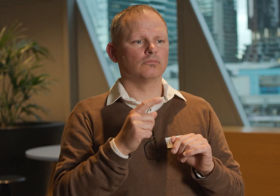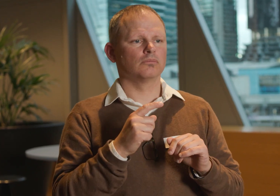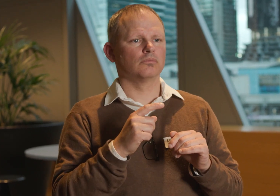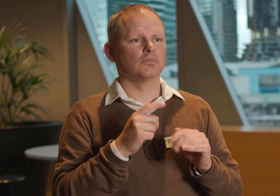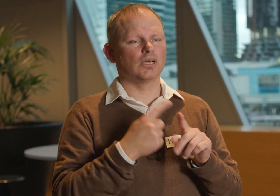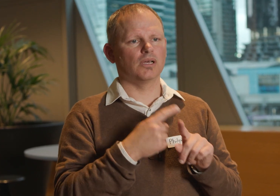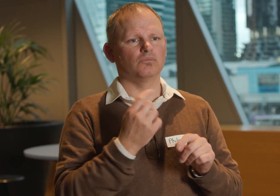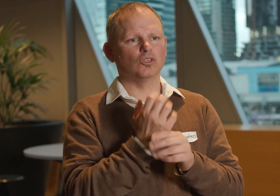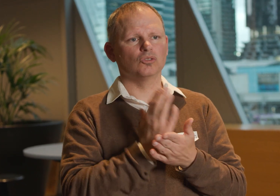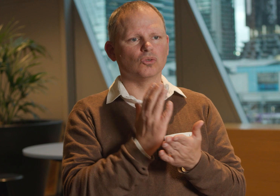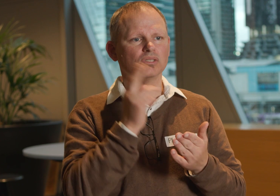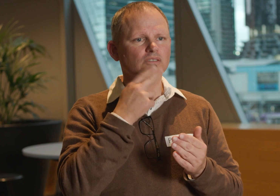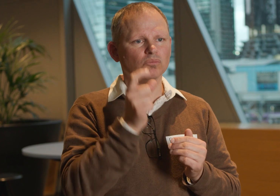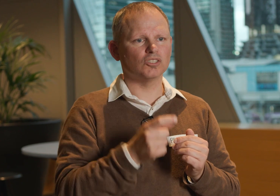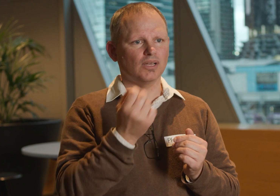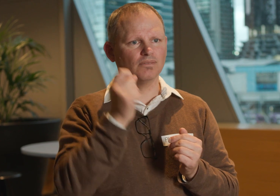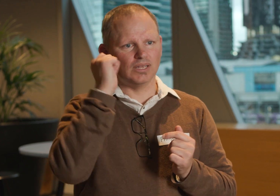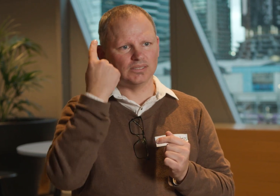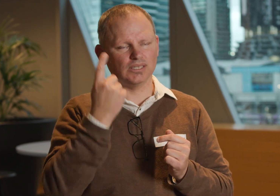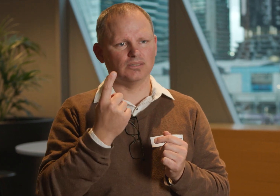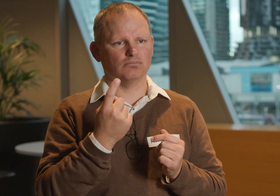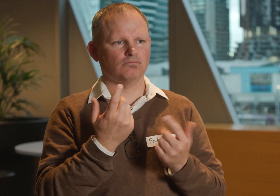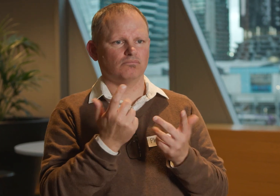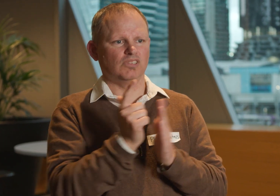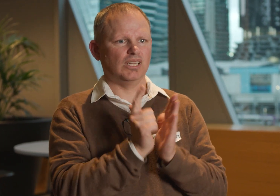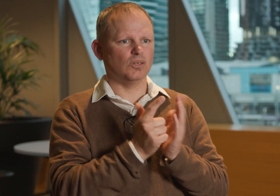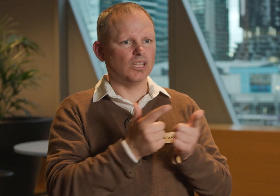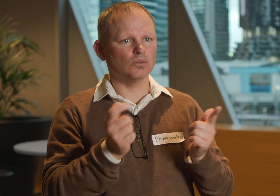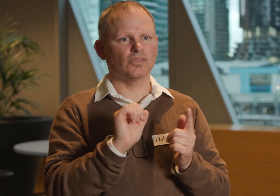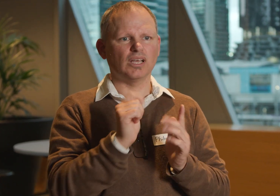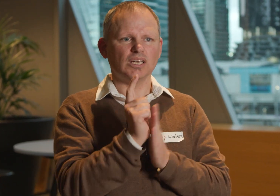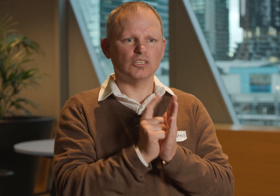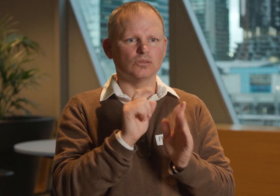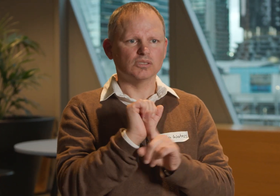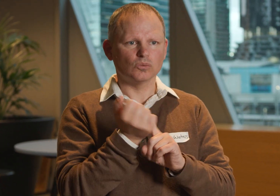provision, even in court as well, making sure that the deaf person has understanding of the